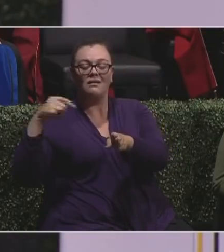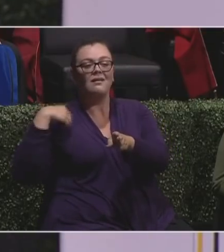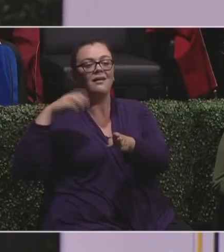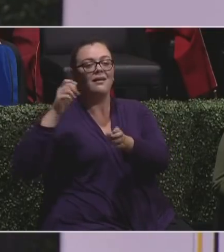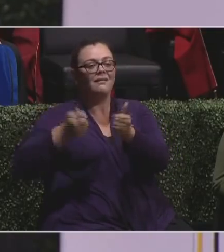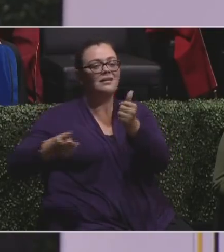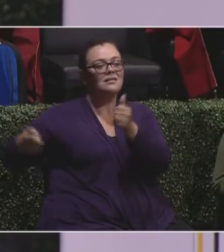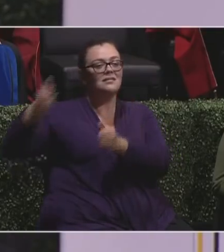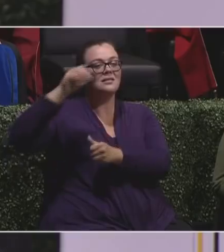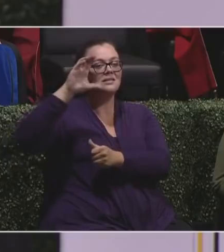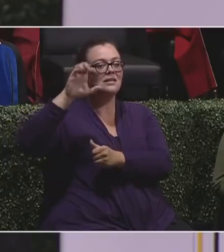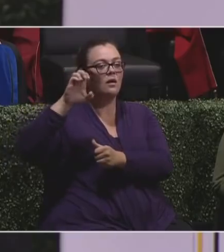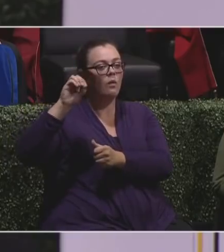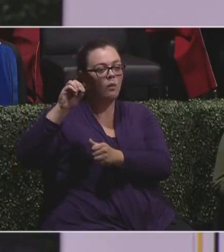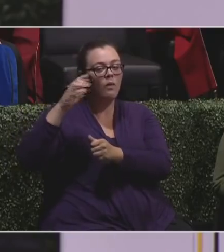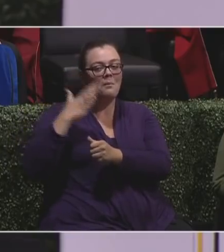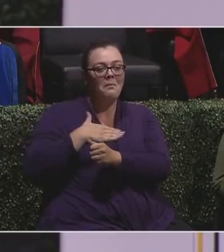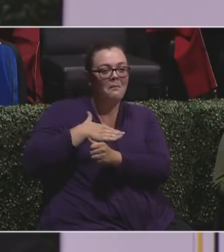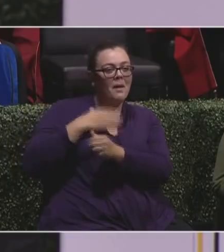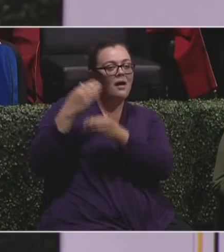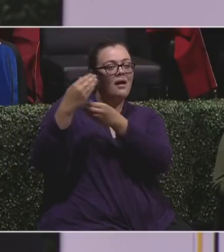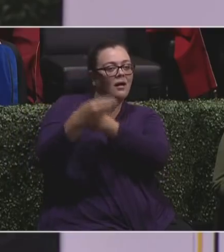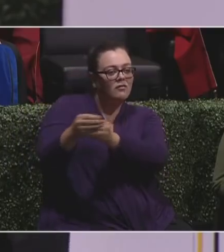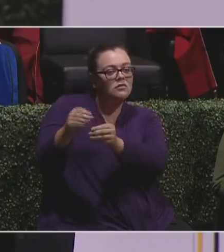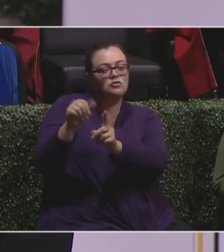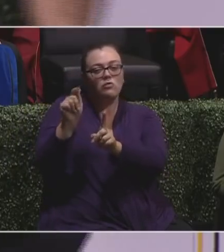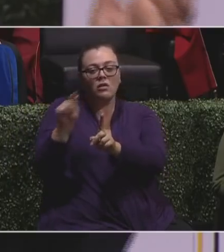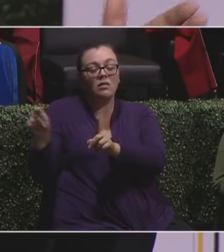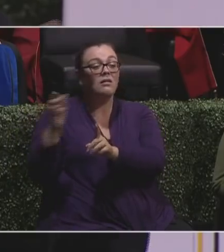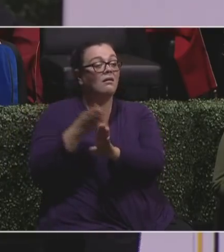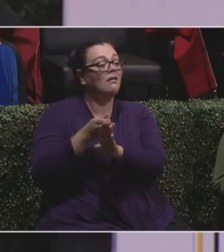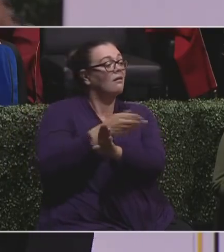DEVELOPING, THEY HAVE HAD MAYBE 25, 30 PEOPLE, BUT OUR OFFICES WERE DIVIDED INTO TWO SECTIONS.